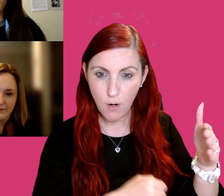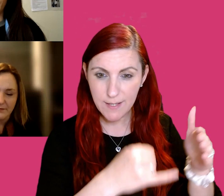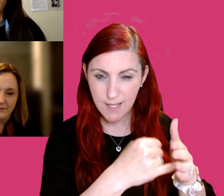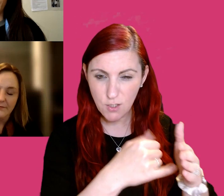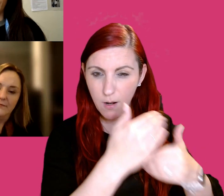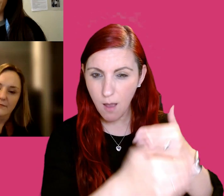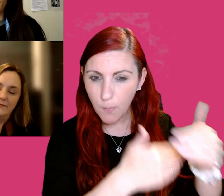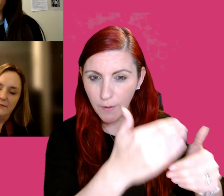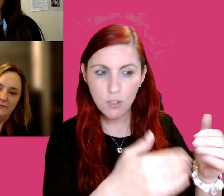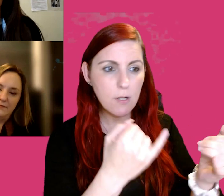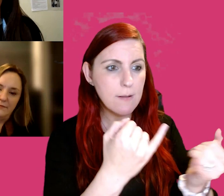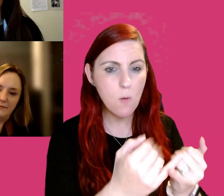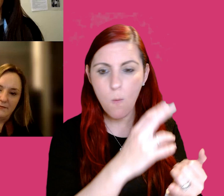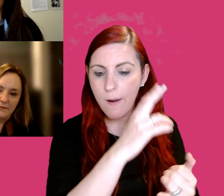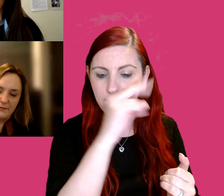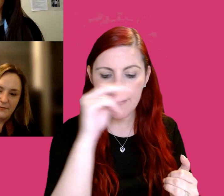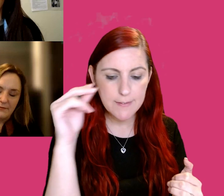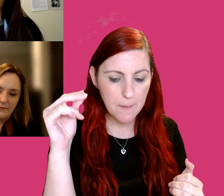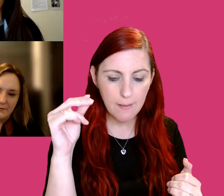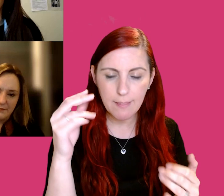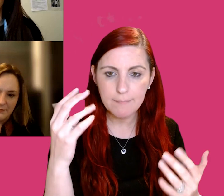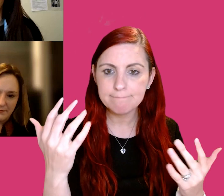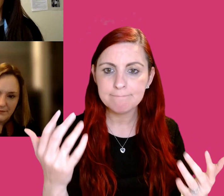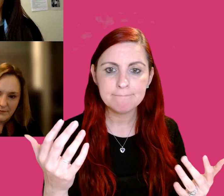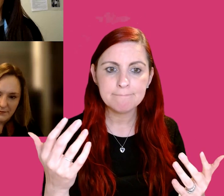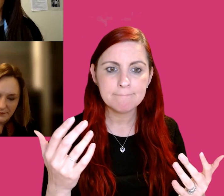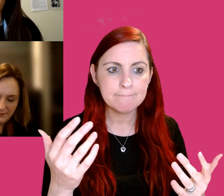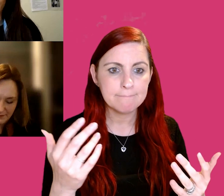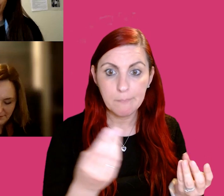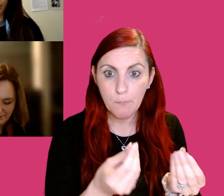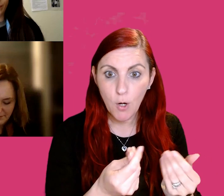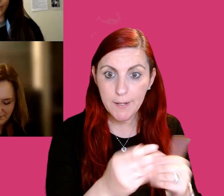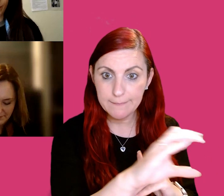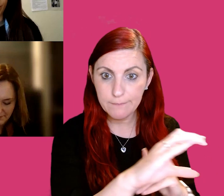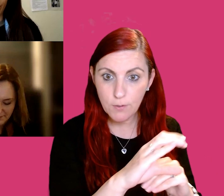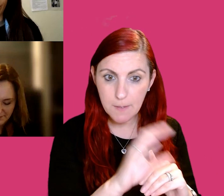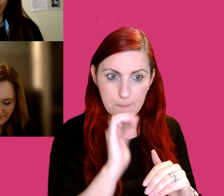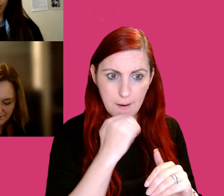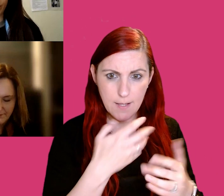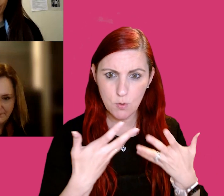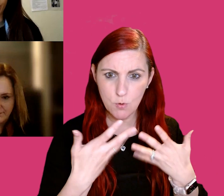would be um things do with having money because you know we don't want our PPI contributors to